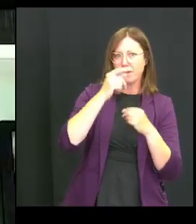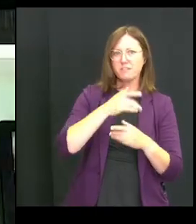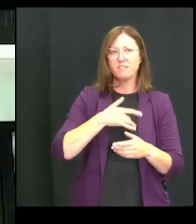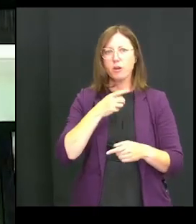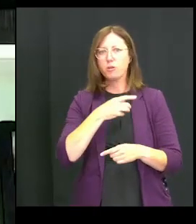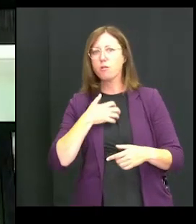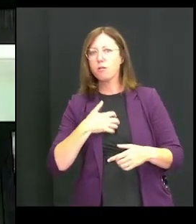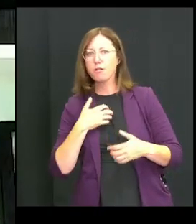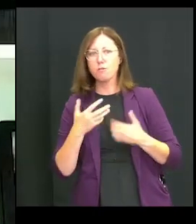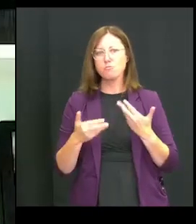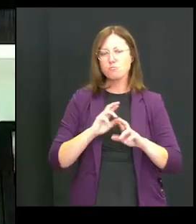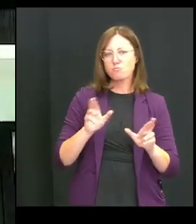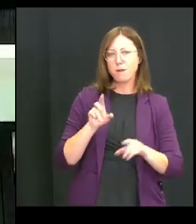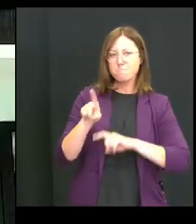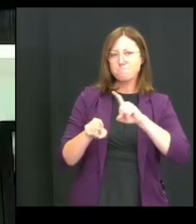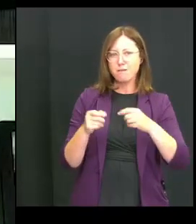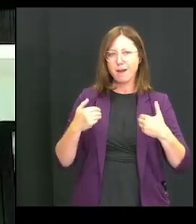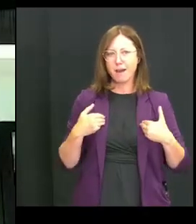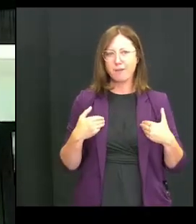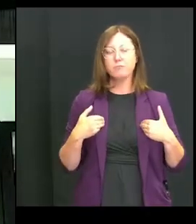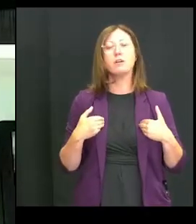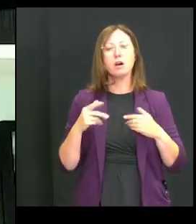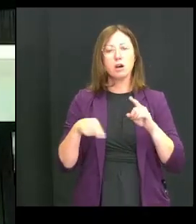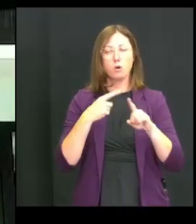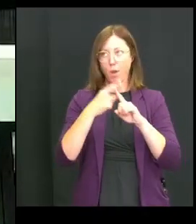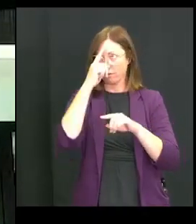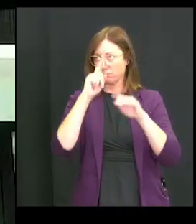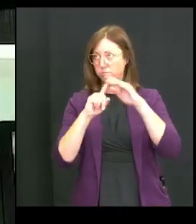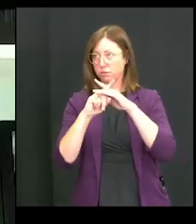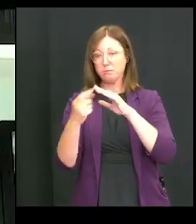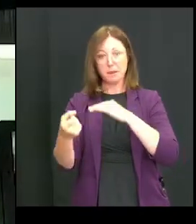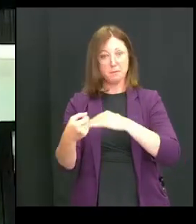so make sure you submit them as you think of them and I will do my best to get to them for you.